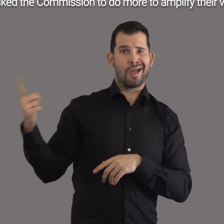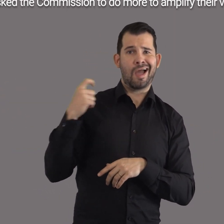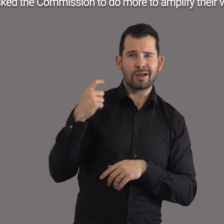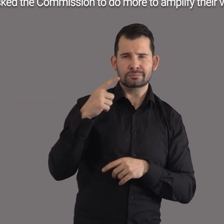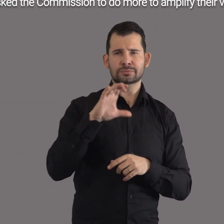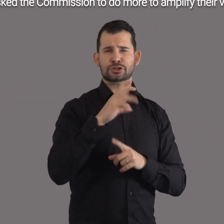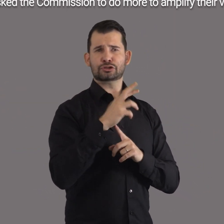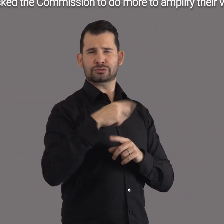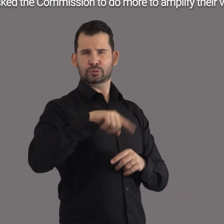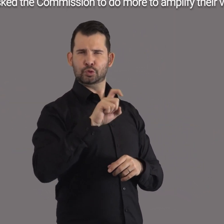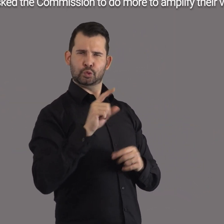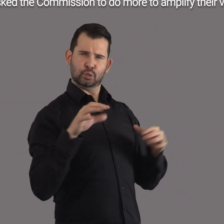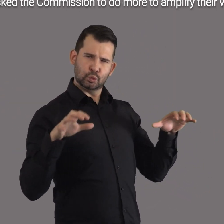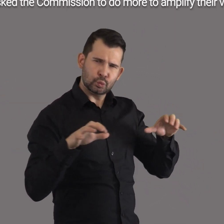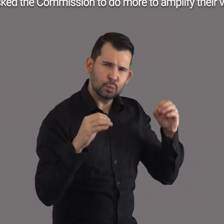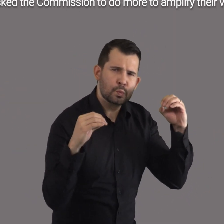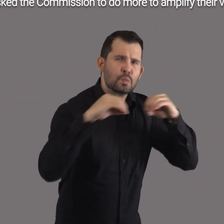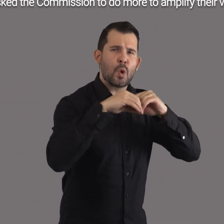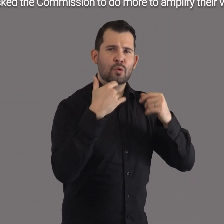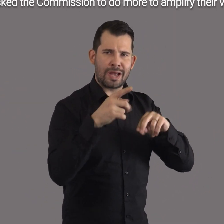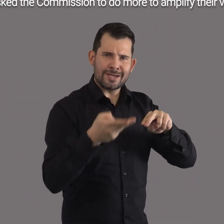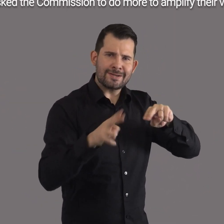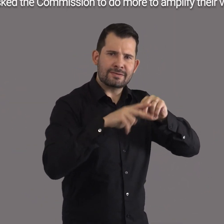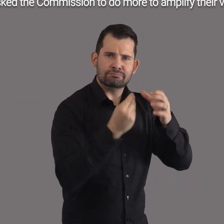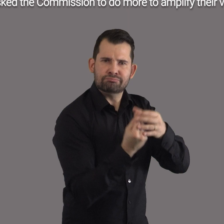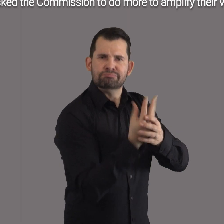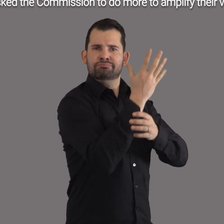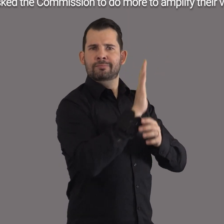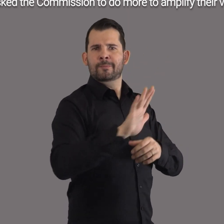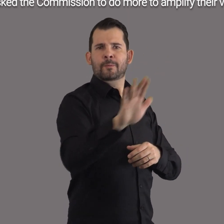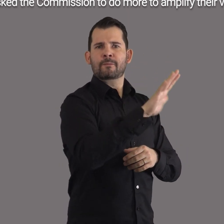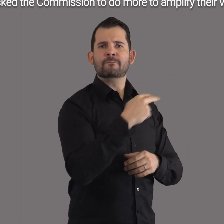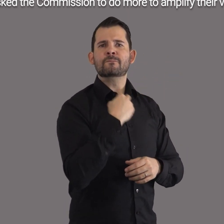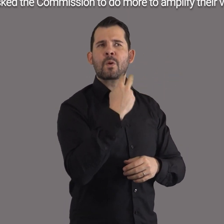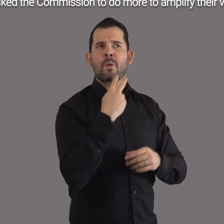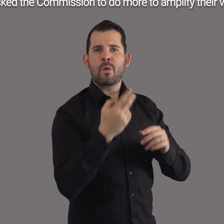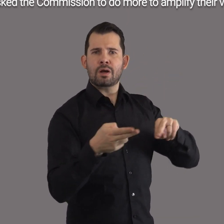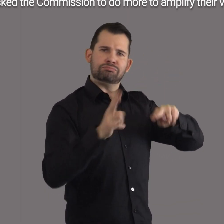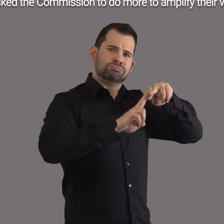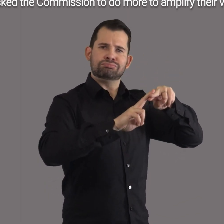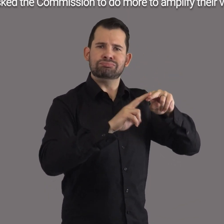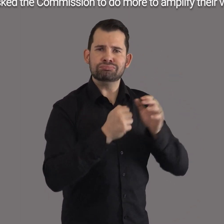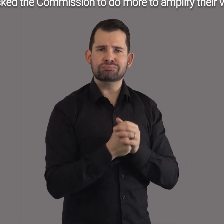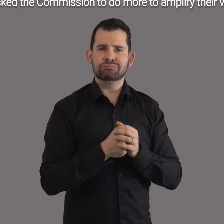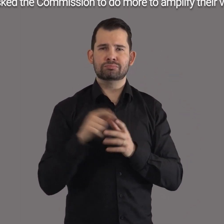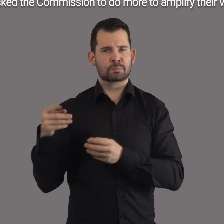They asked the Commission to do more to amplify their voices.